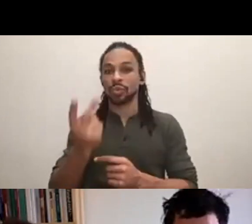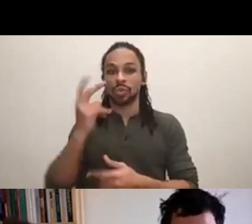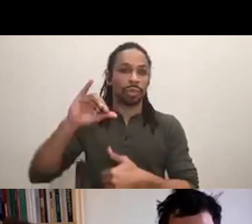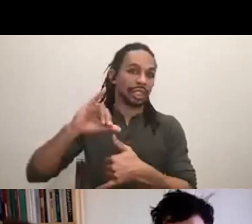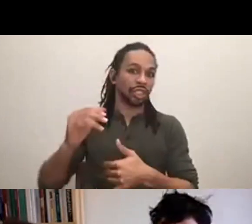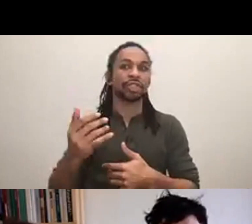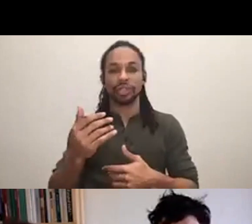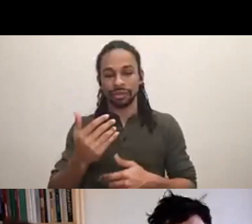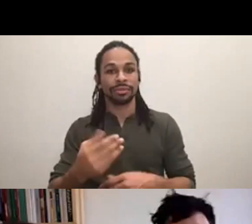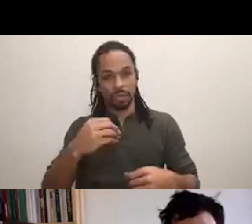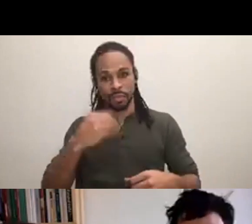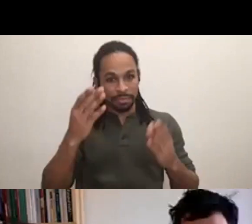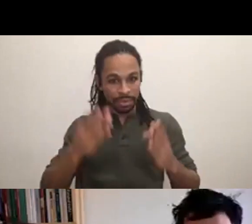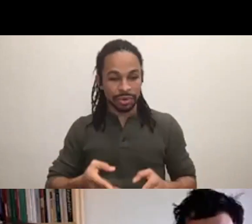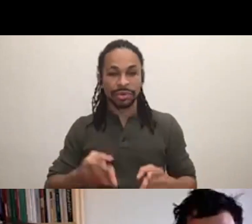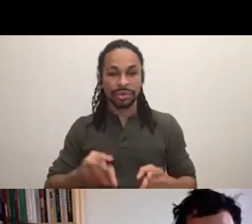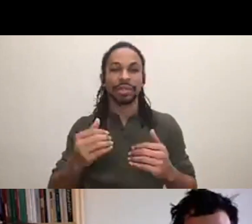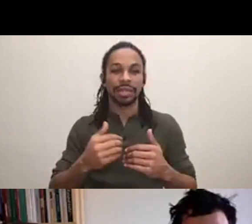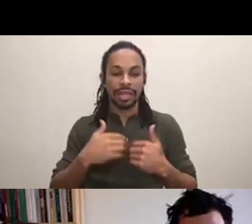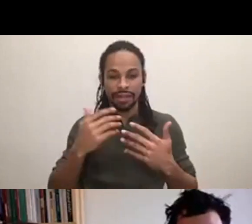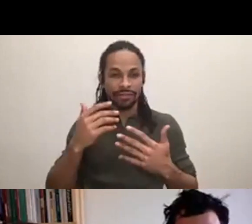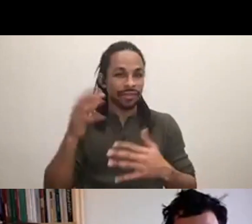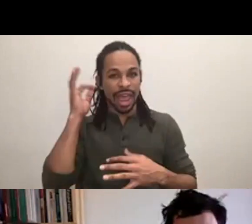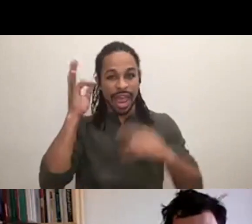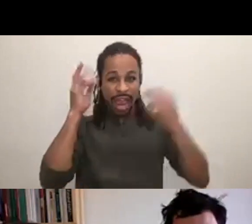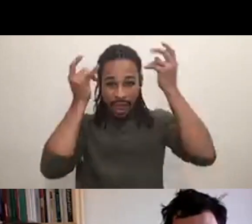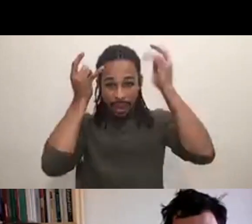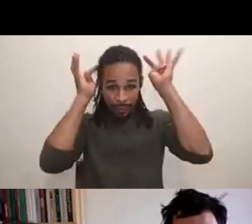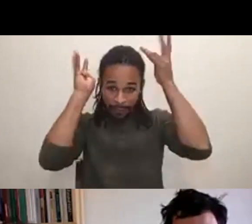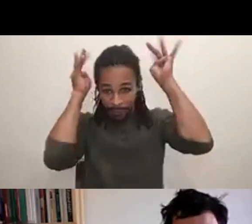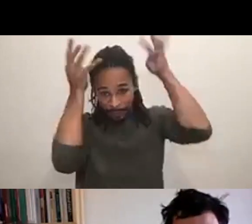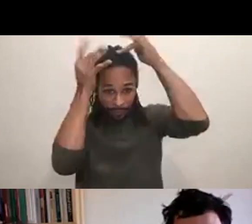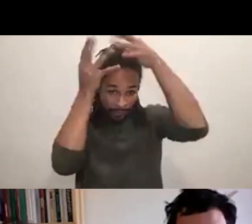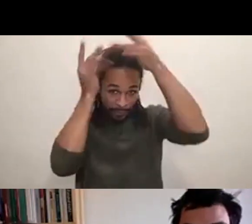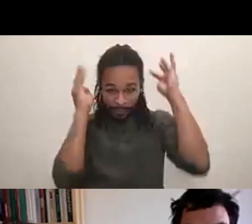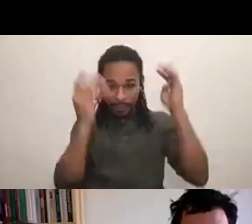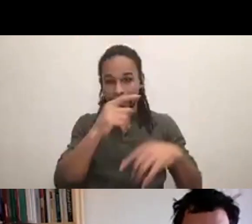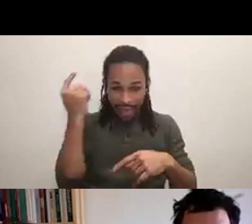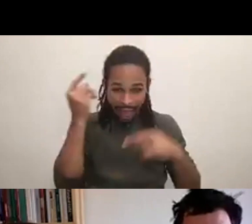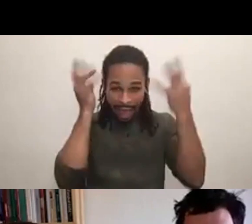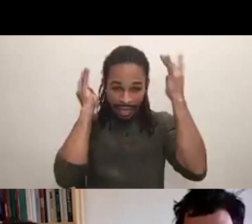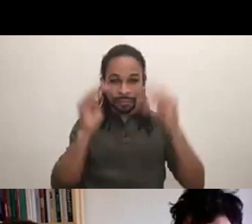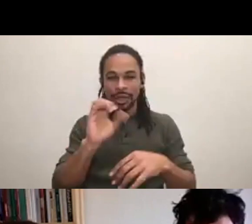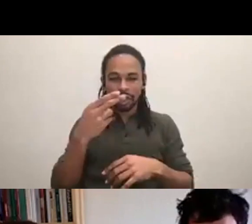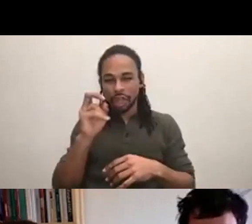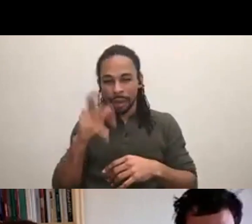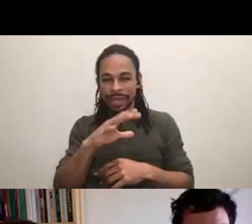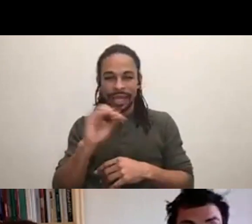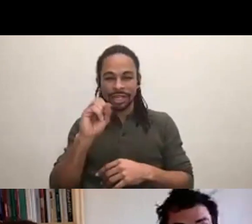with very choppy scrappy black hair. I really enjoy the way Taichi described his hair as